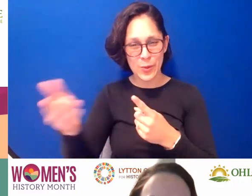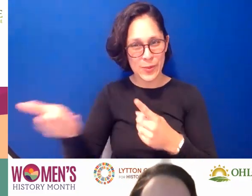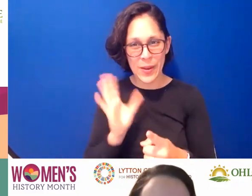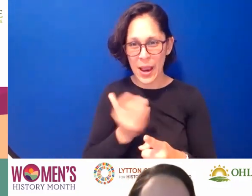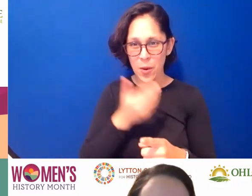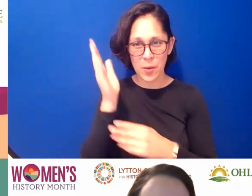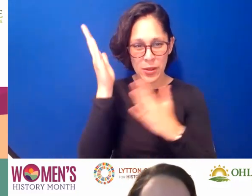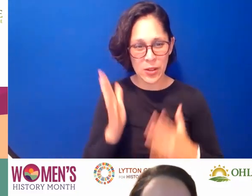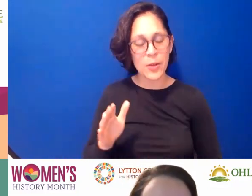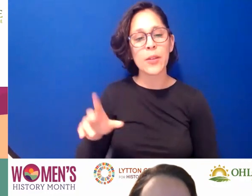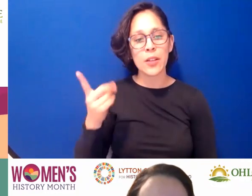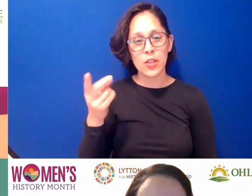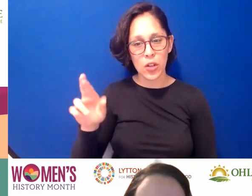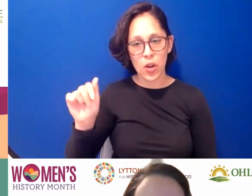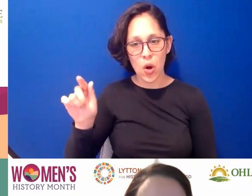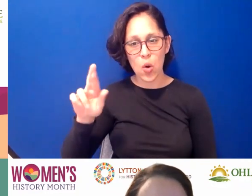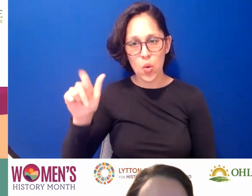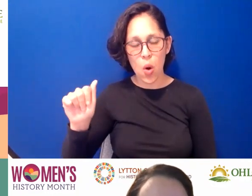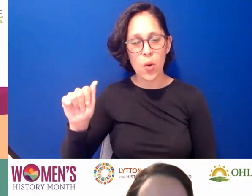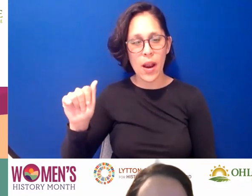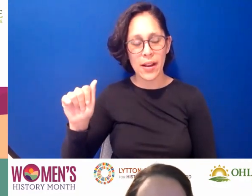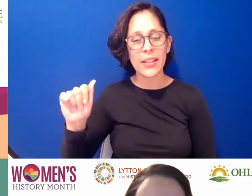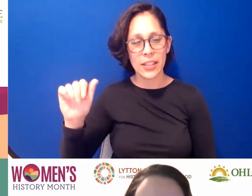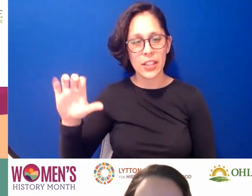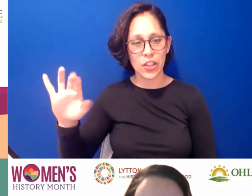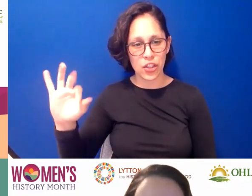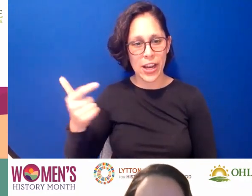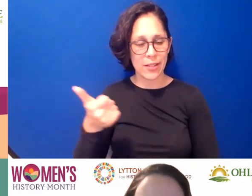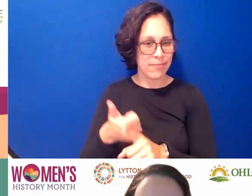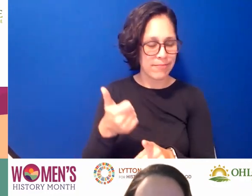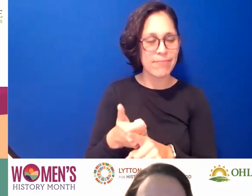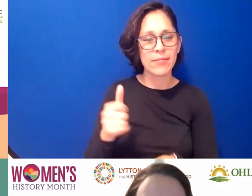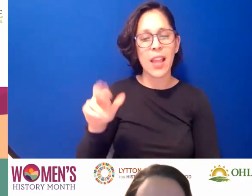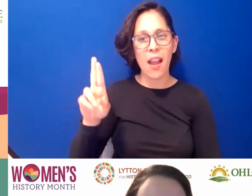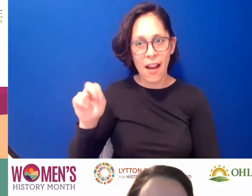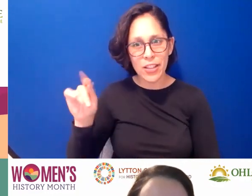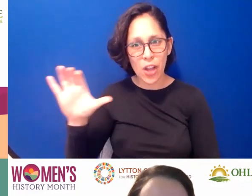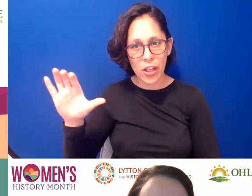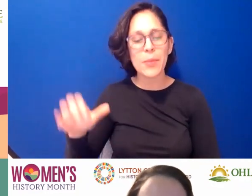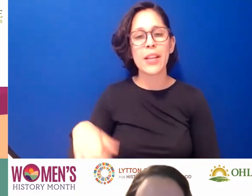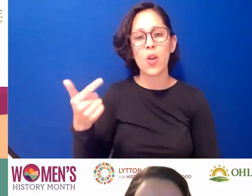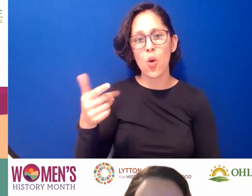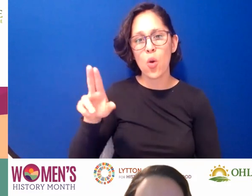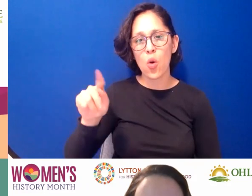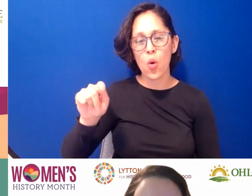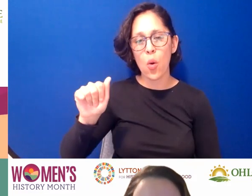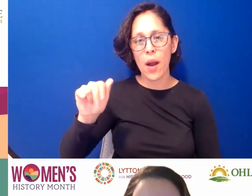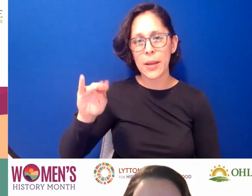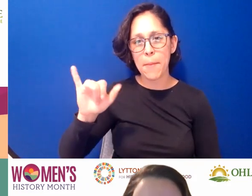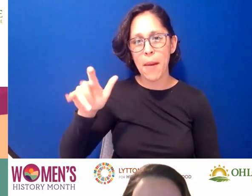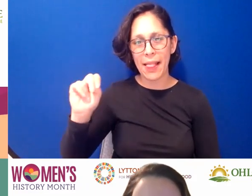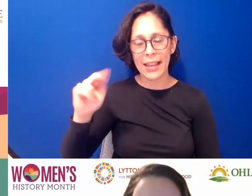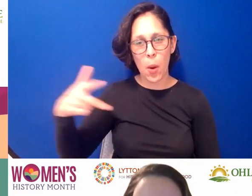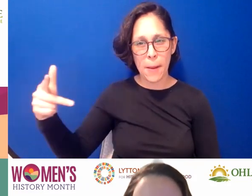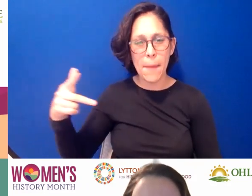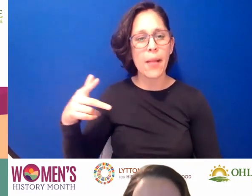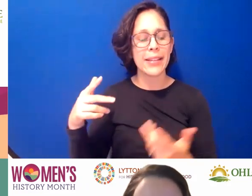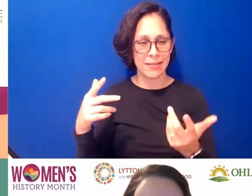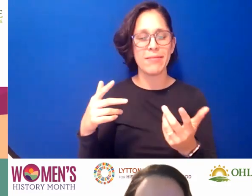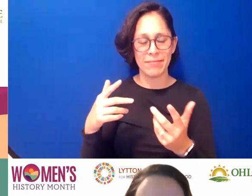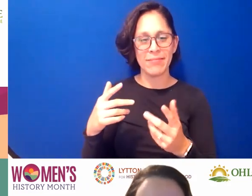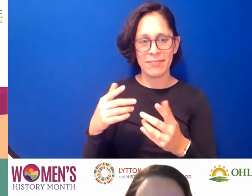Katherine Michel: Dra. Aurora Chang is a once undocumented Guatemalan immigrant turned hyper-documented professor of higher education at Loyola University Chicago.